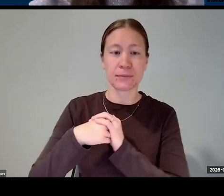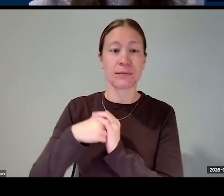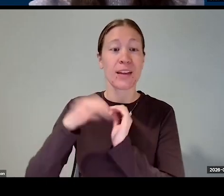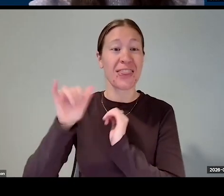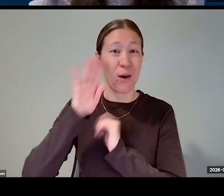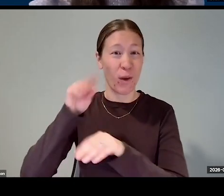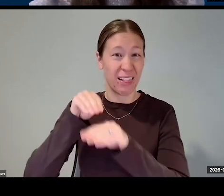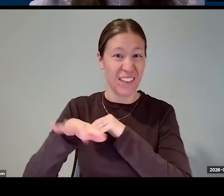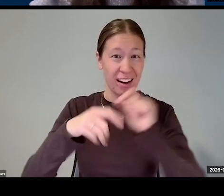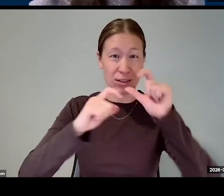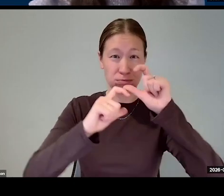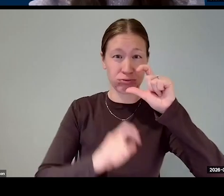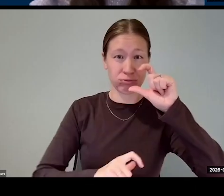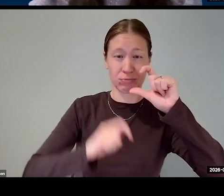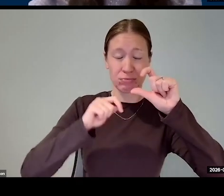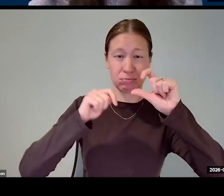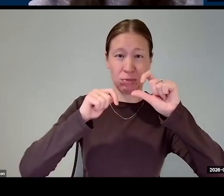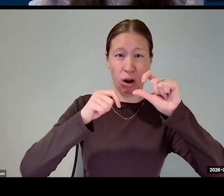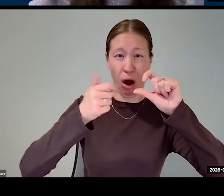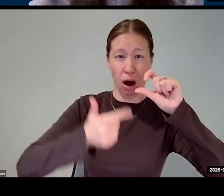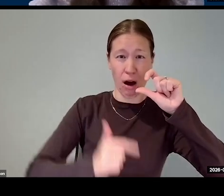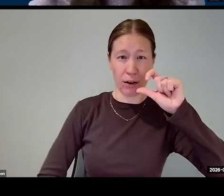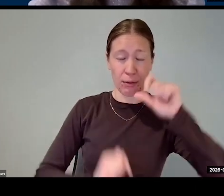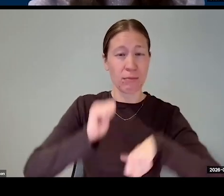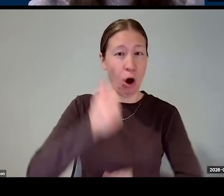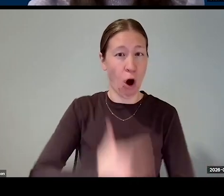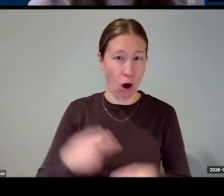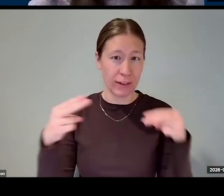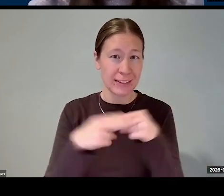So it will impact all of the slides in your deck.